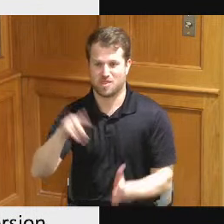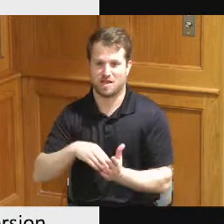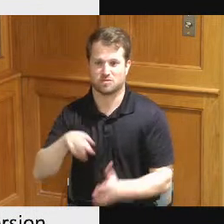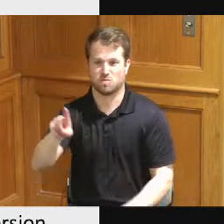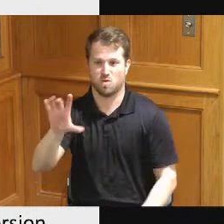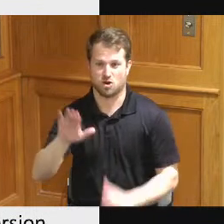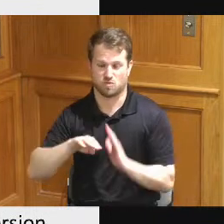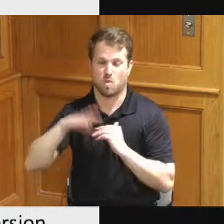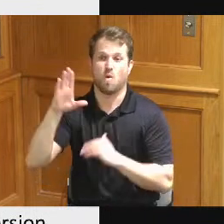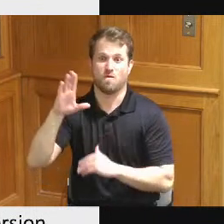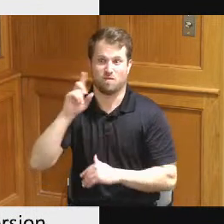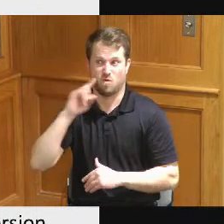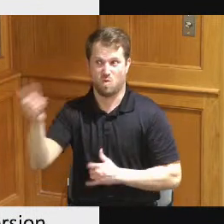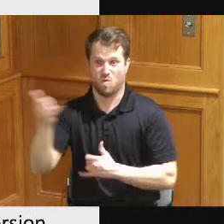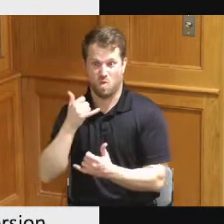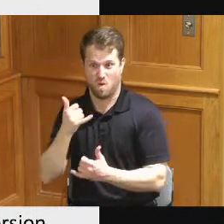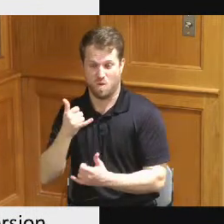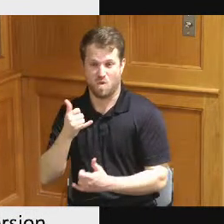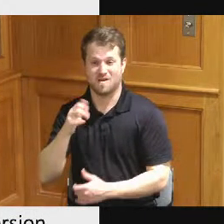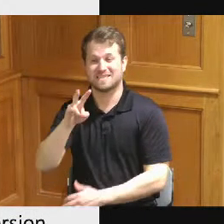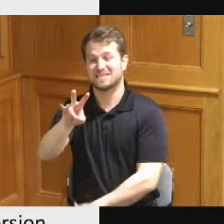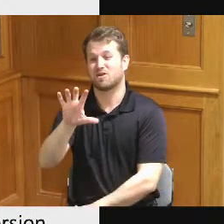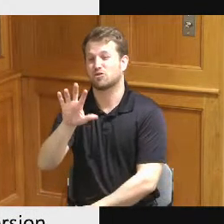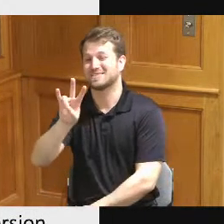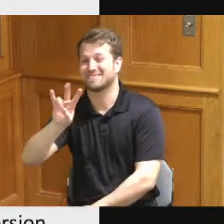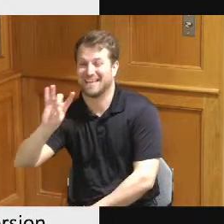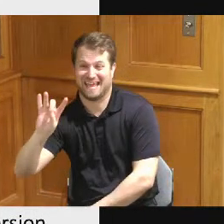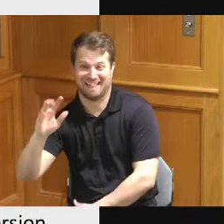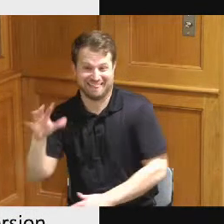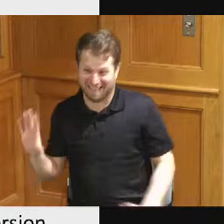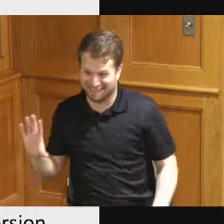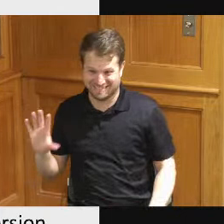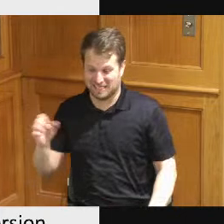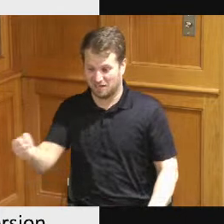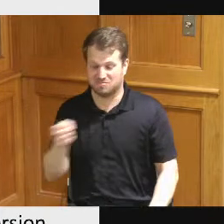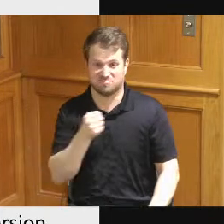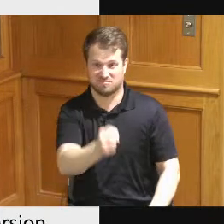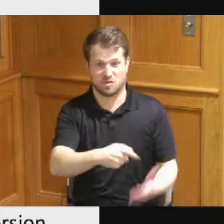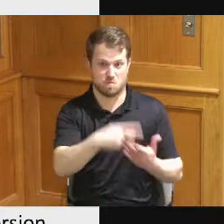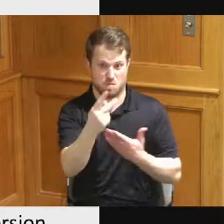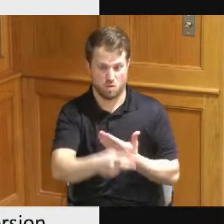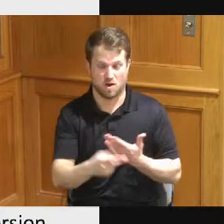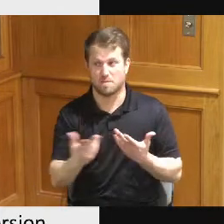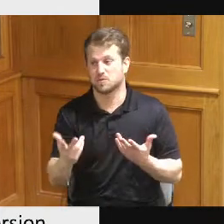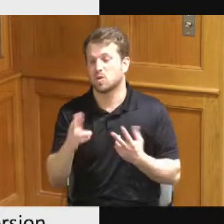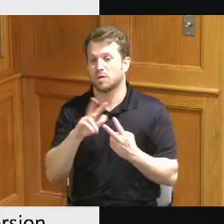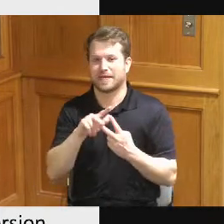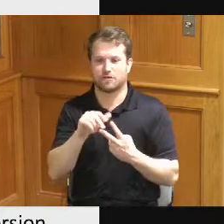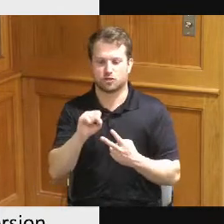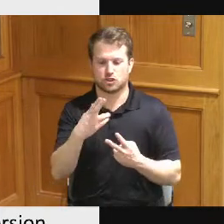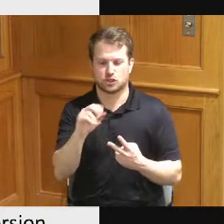and only 778 were placed into some sort of program that could be either the shelter diversion program